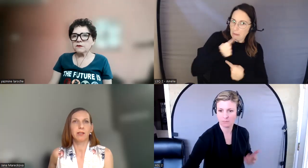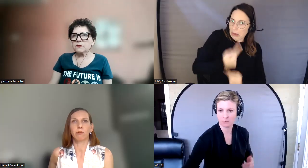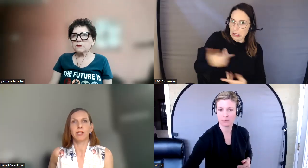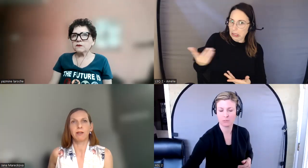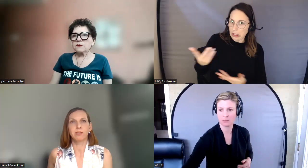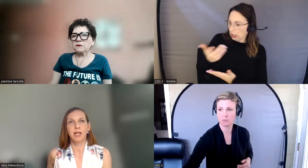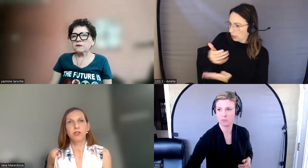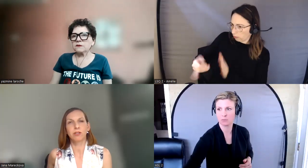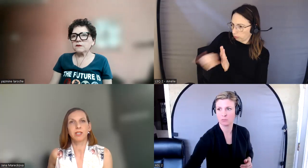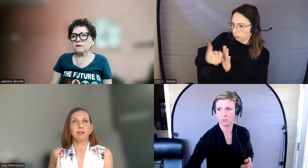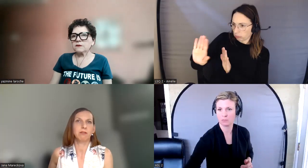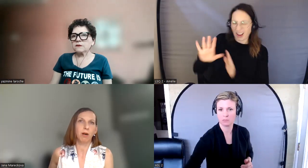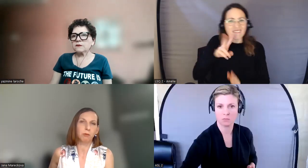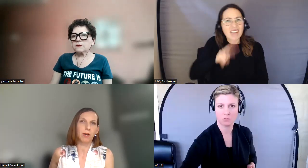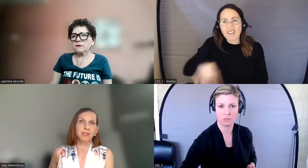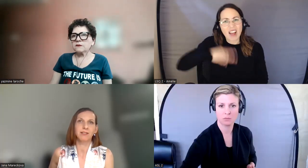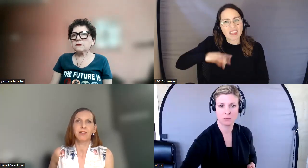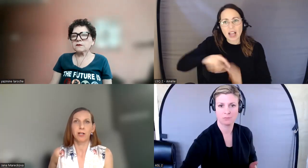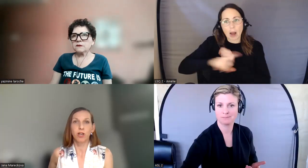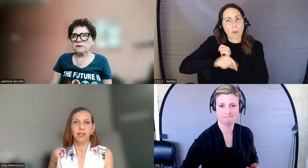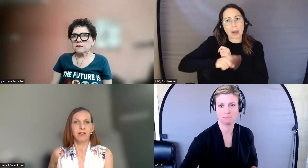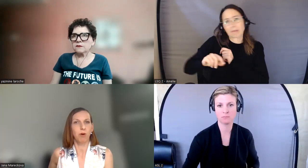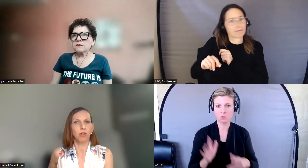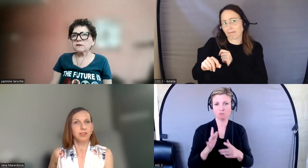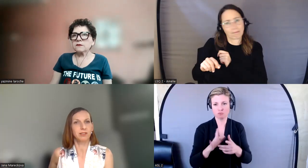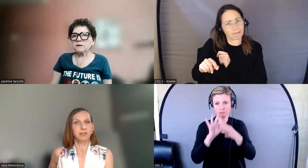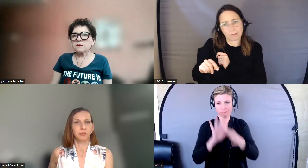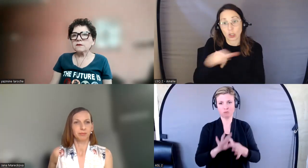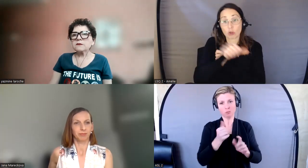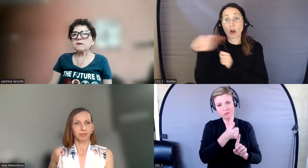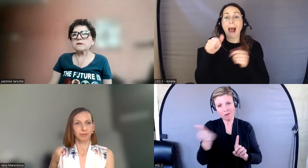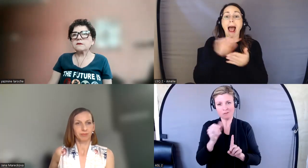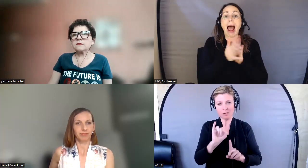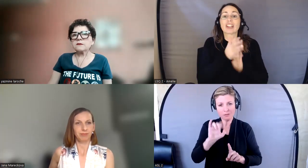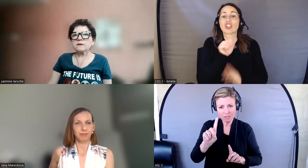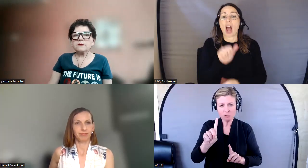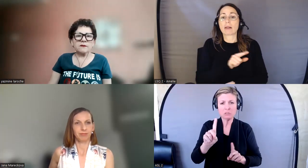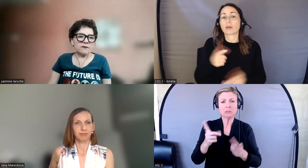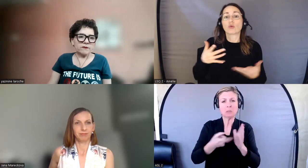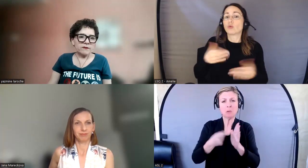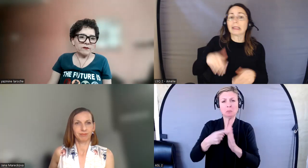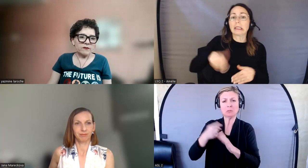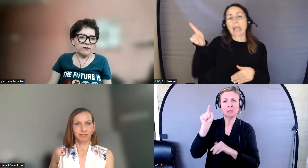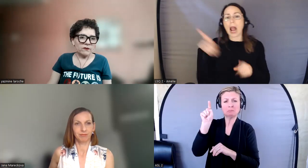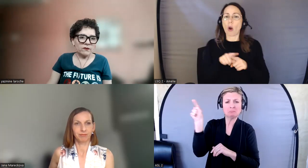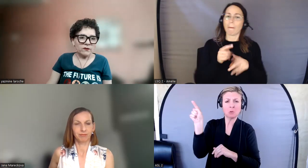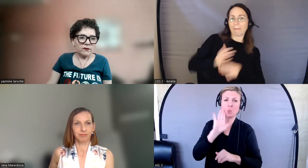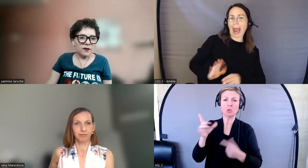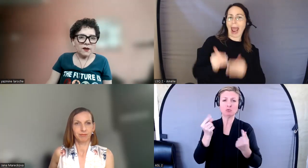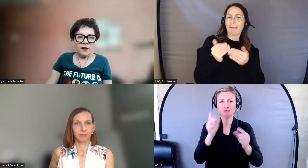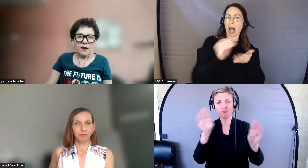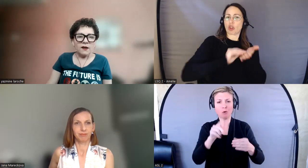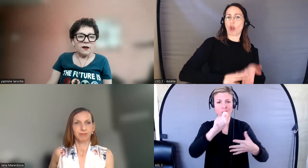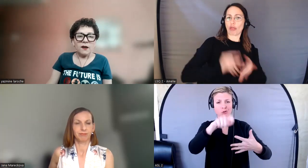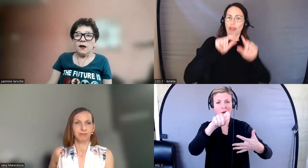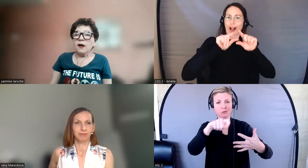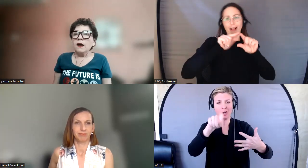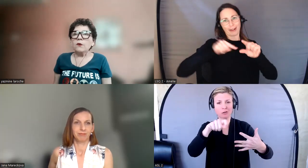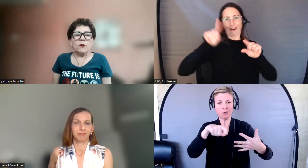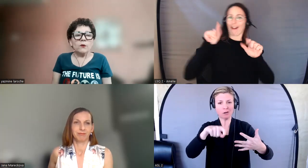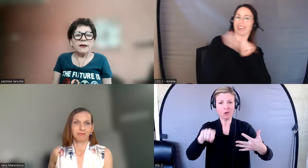it only gives the agency Department a check in a box